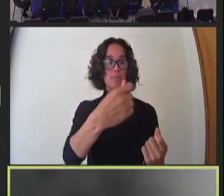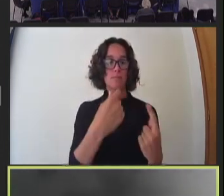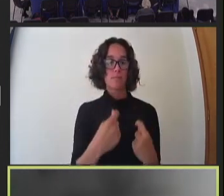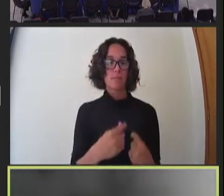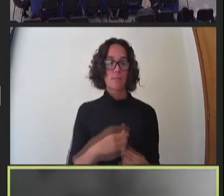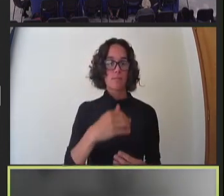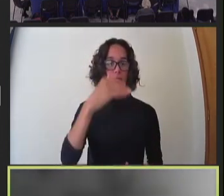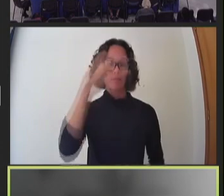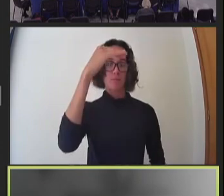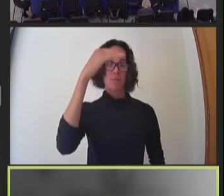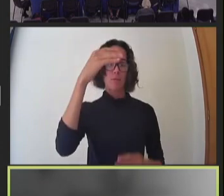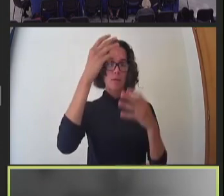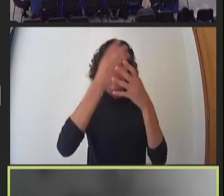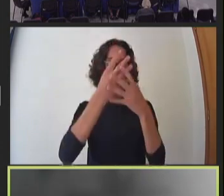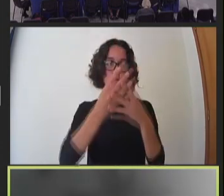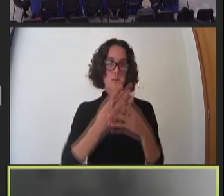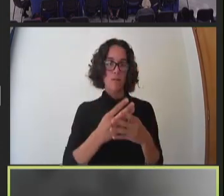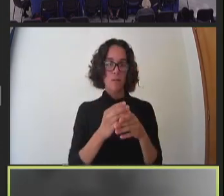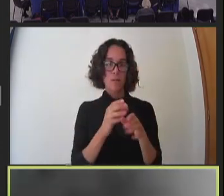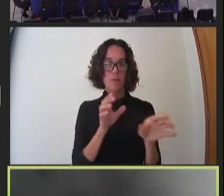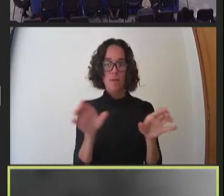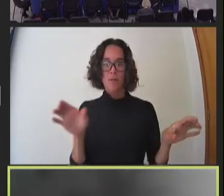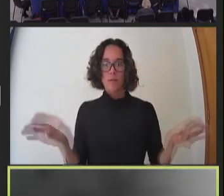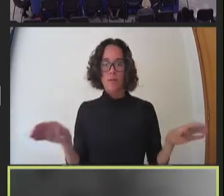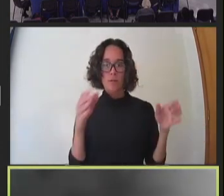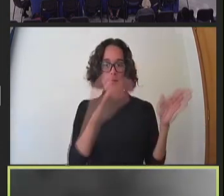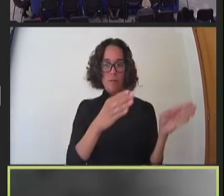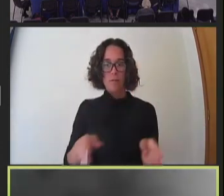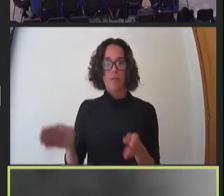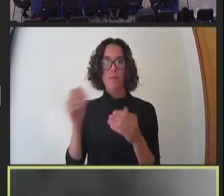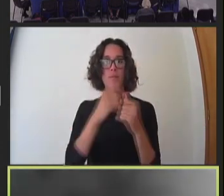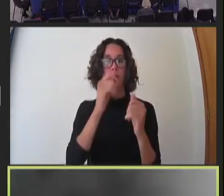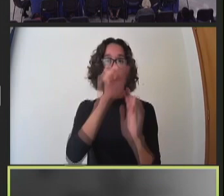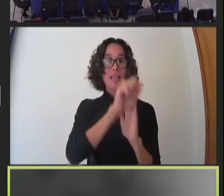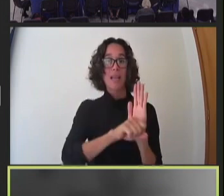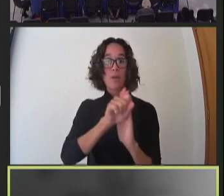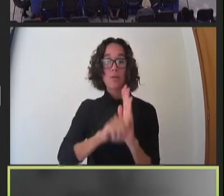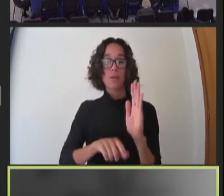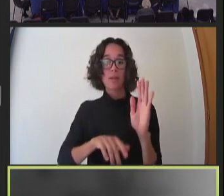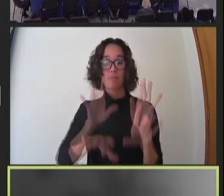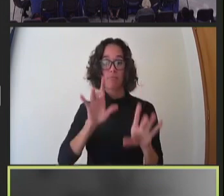any error messages that are associated with any immunization so that we can